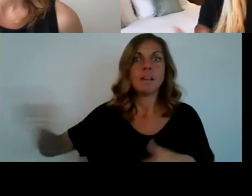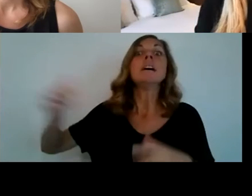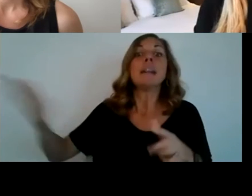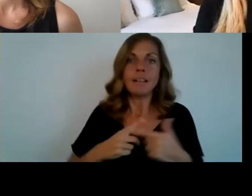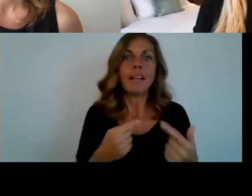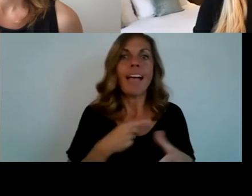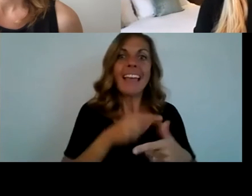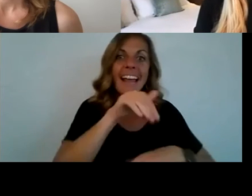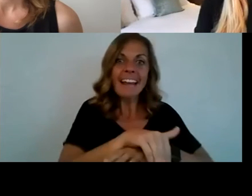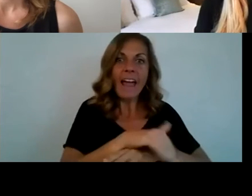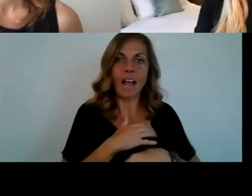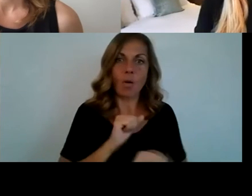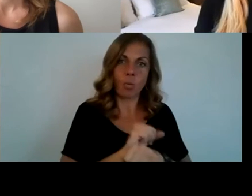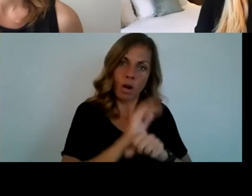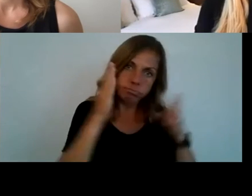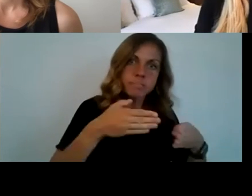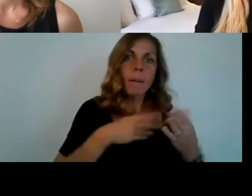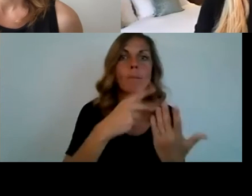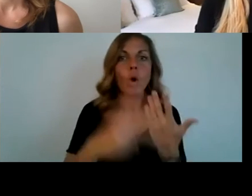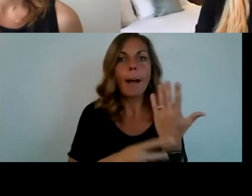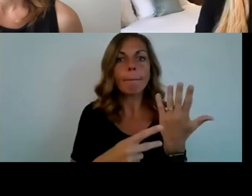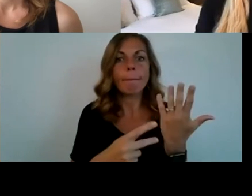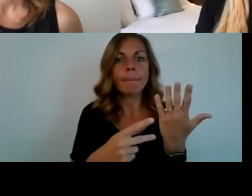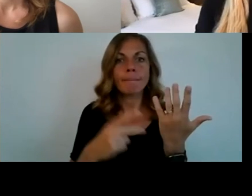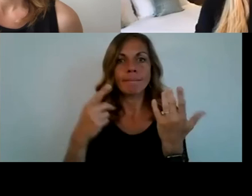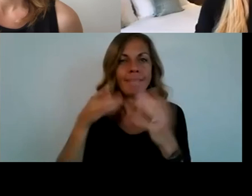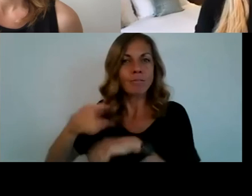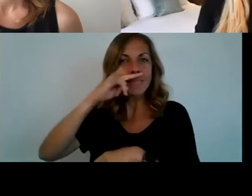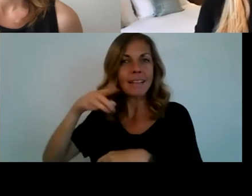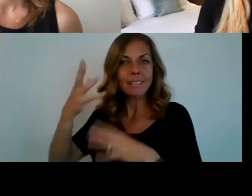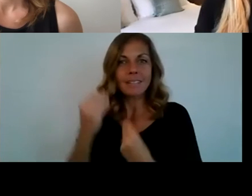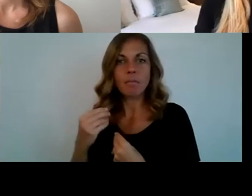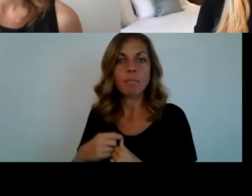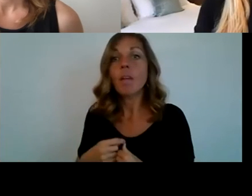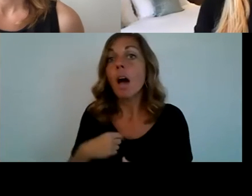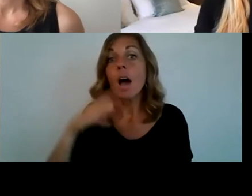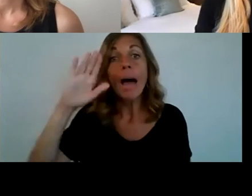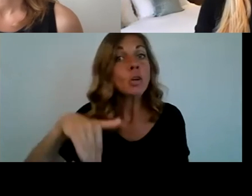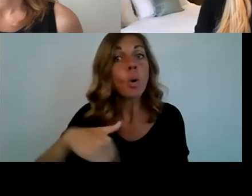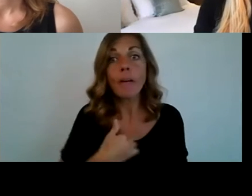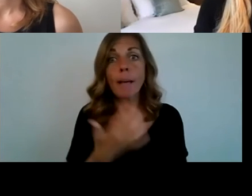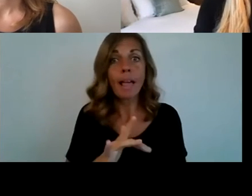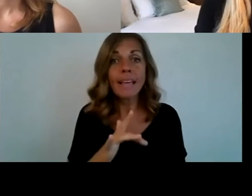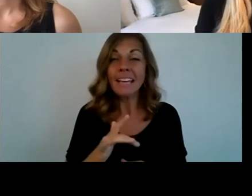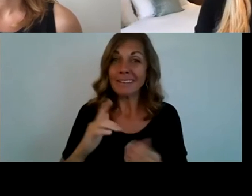individual work, my program work. And I know that I am lucky. When I have those hard days